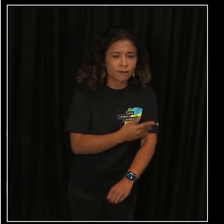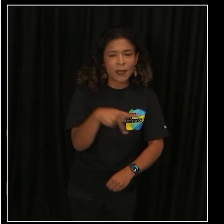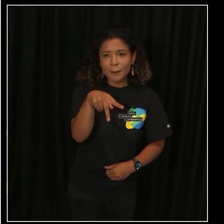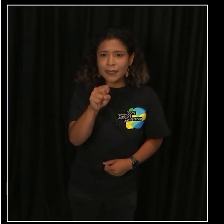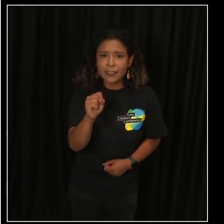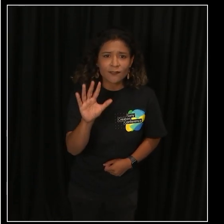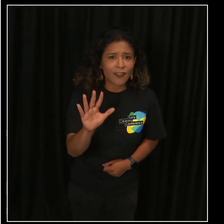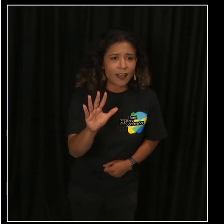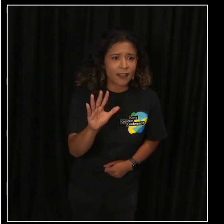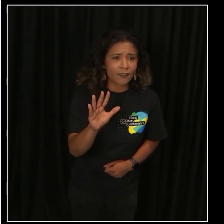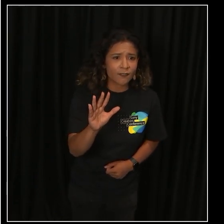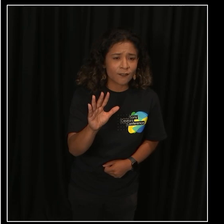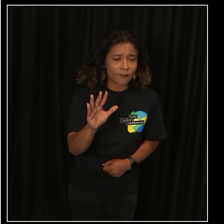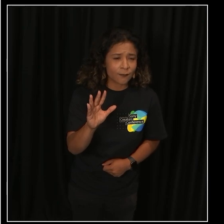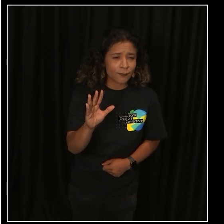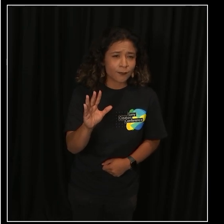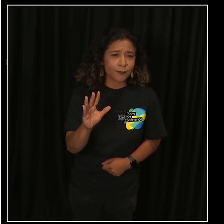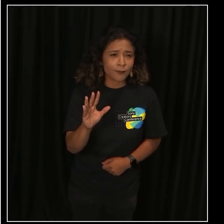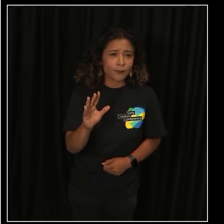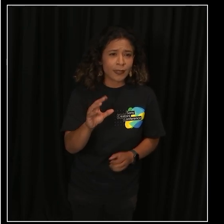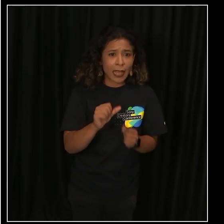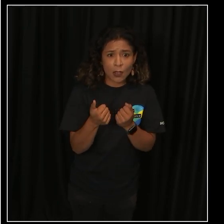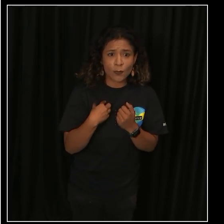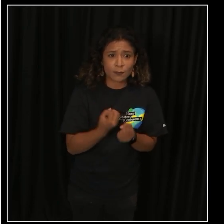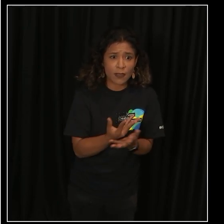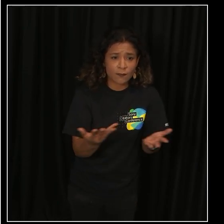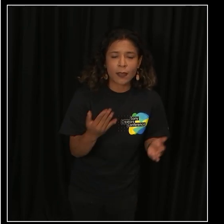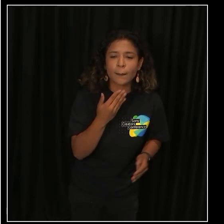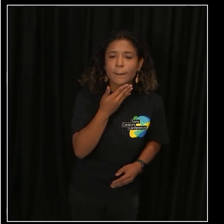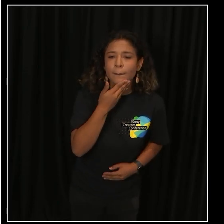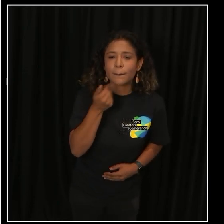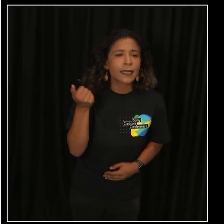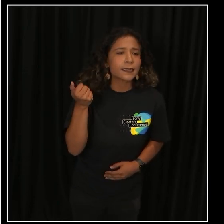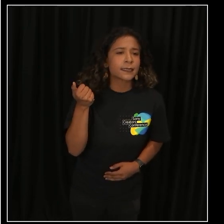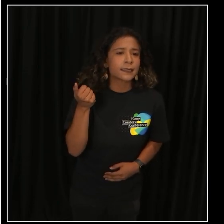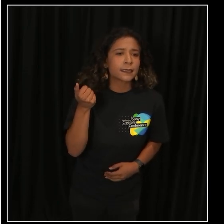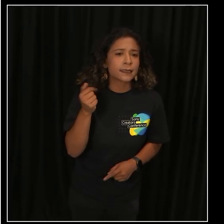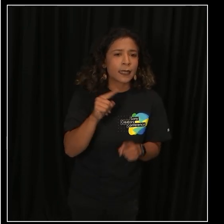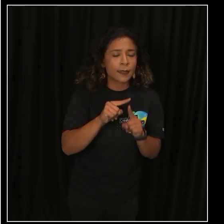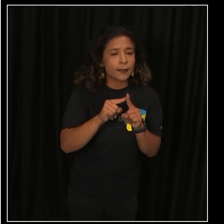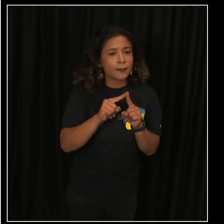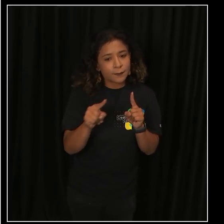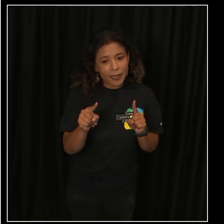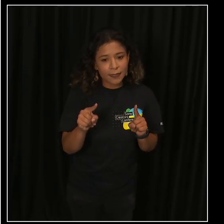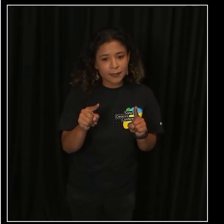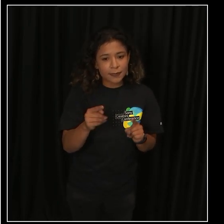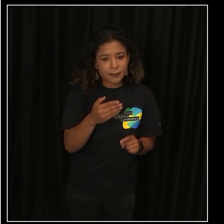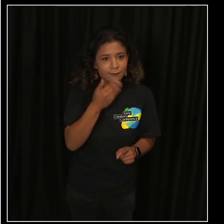As hardware, It provides only basic functionality. However, it is very supportive in the SDK